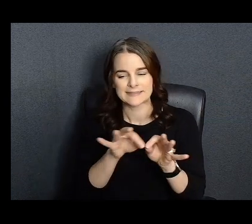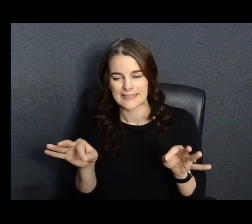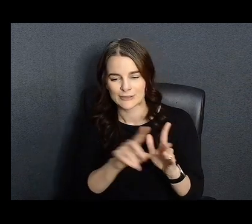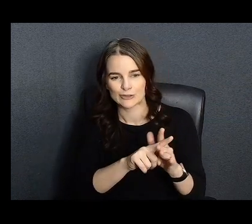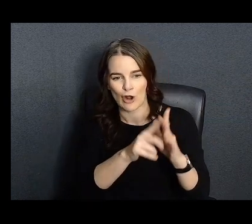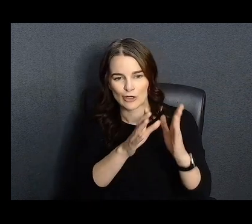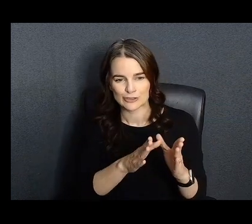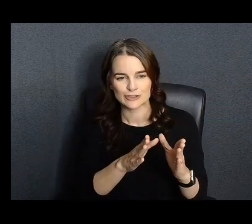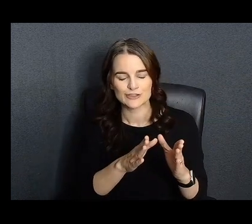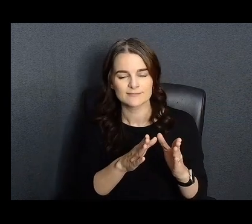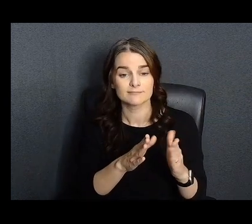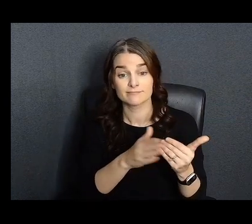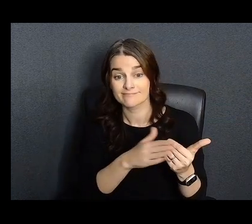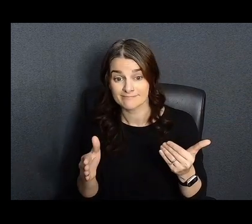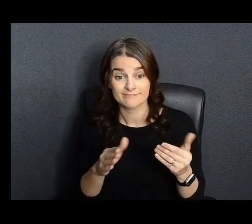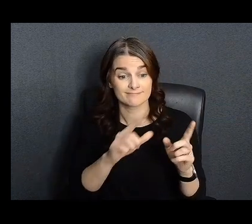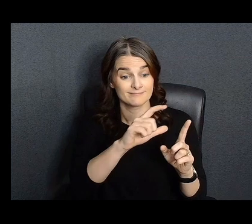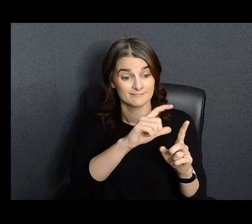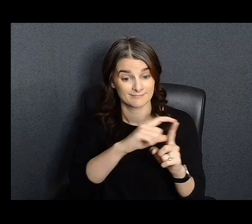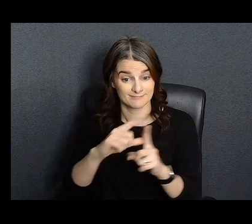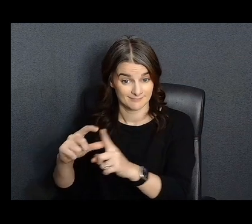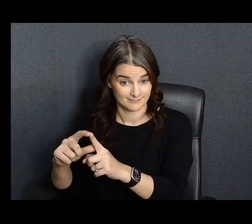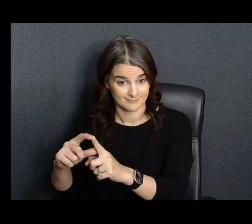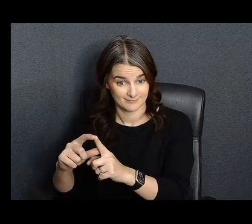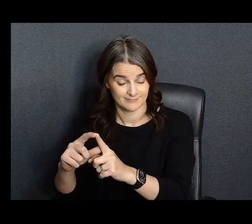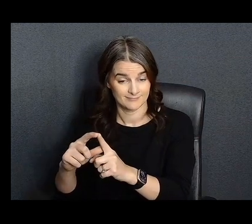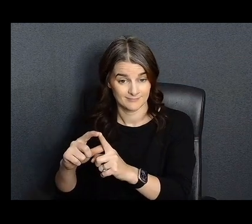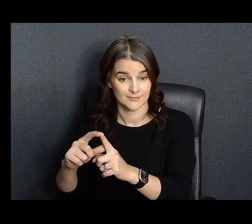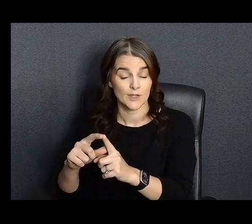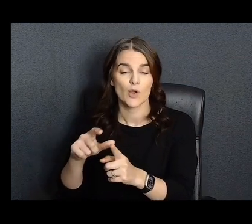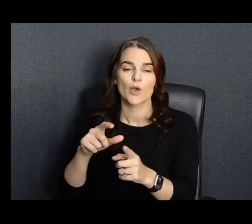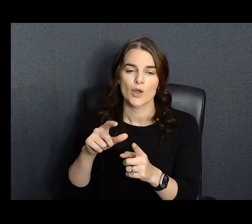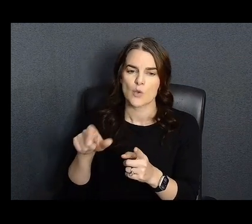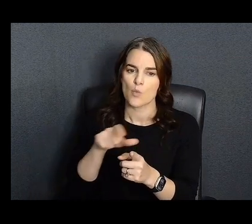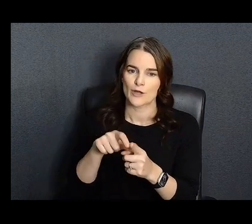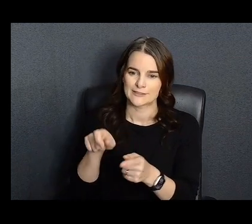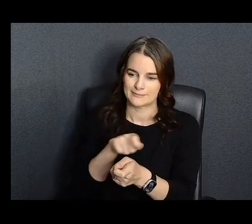And then the rest of the vocabulary on here is words specific to places.